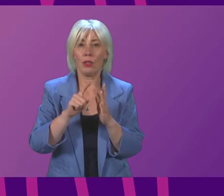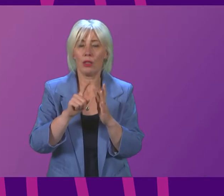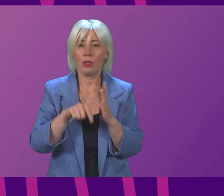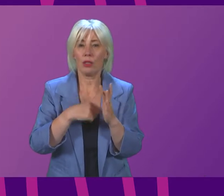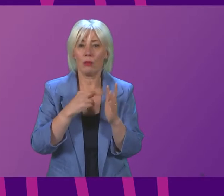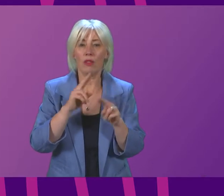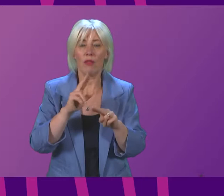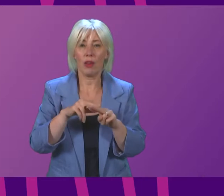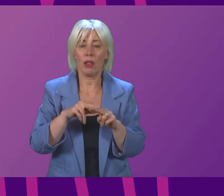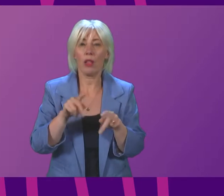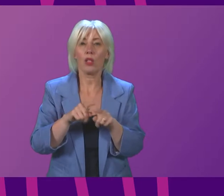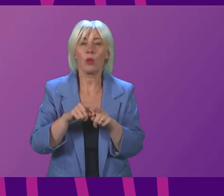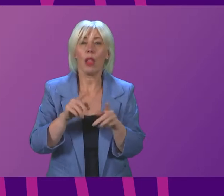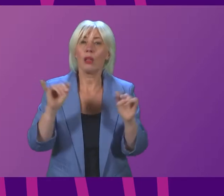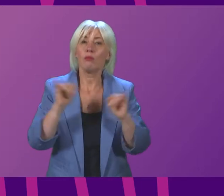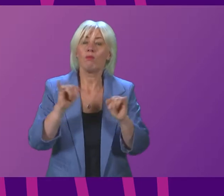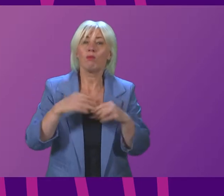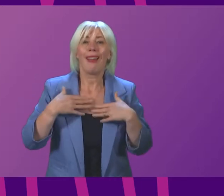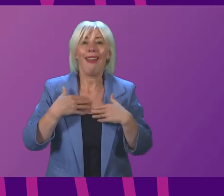As well as the tragic health impacts of Covid and, given the necessary protections, the